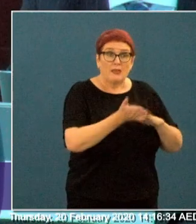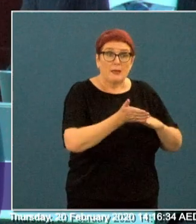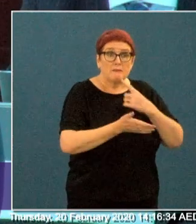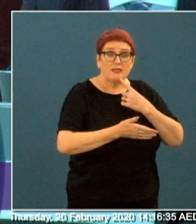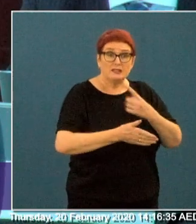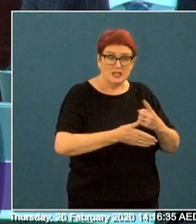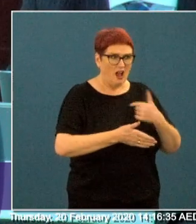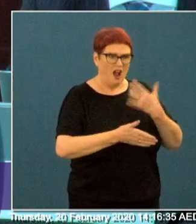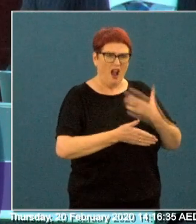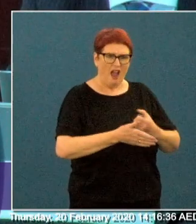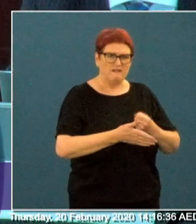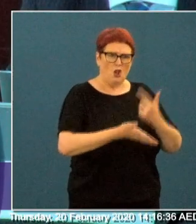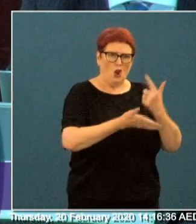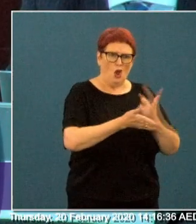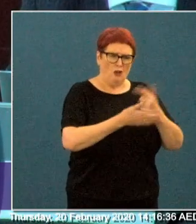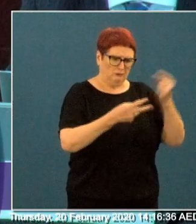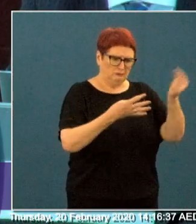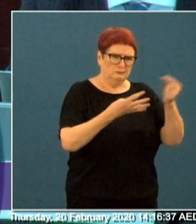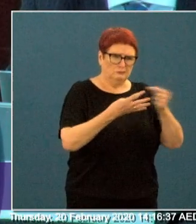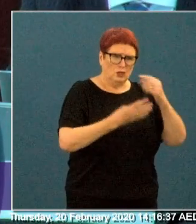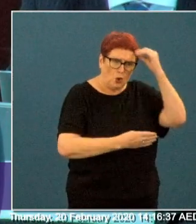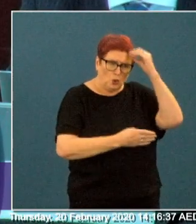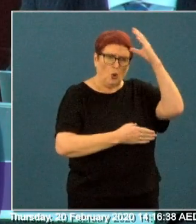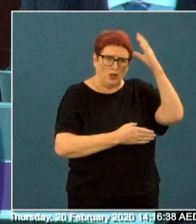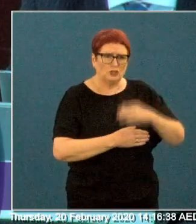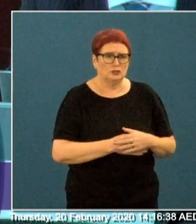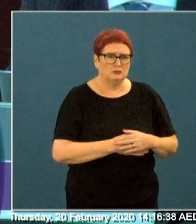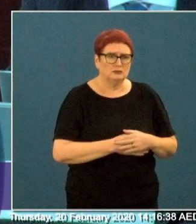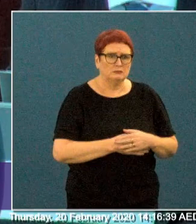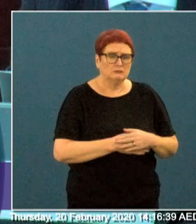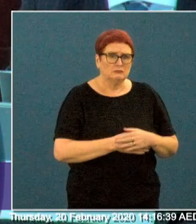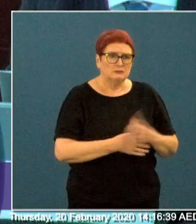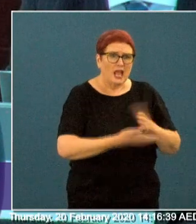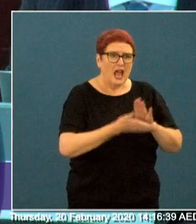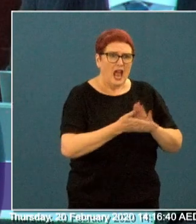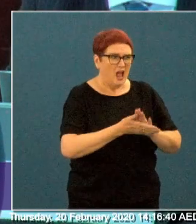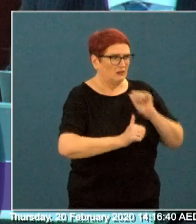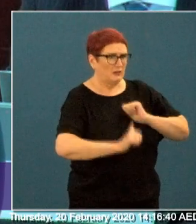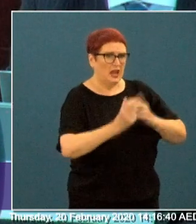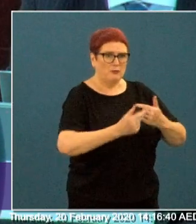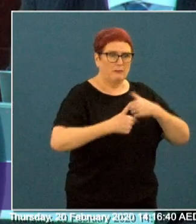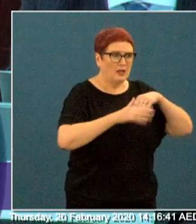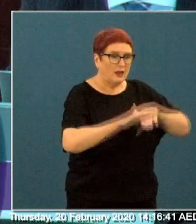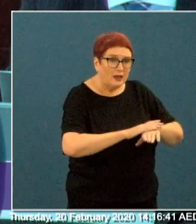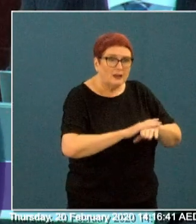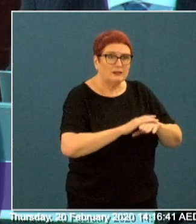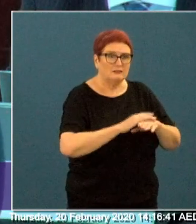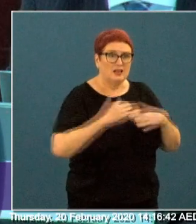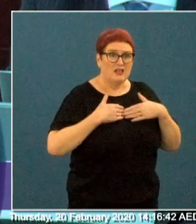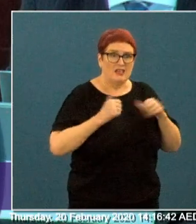give an example of how she has been treated in the health system does make a difference. So can I challenge this idea